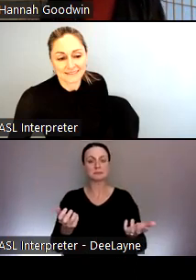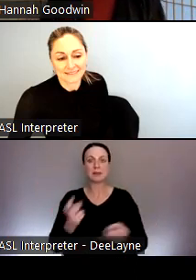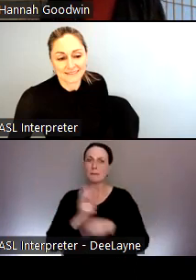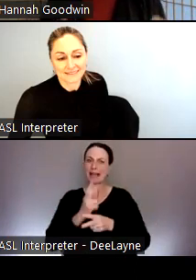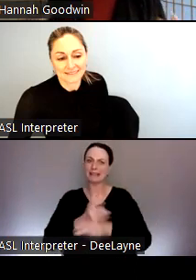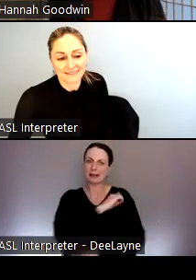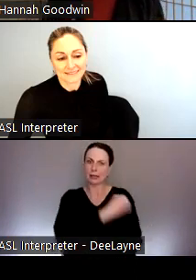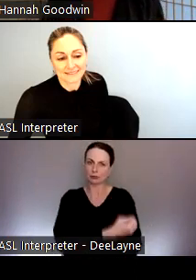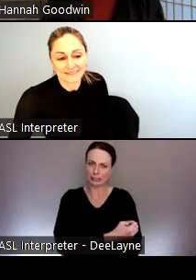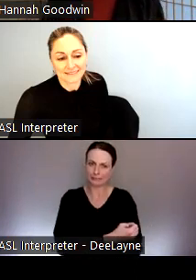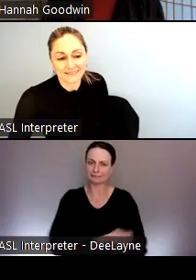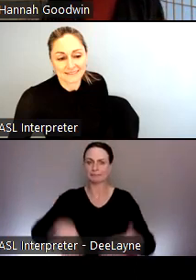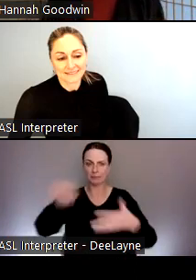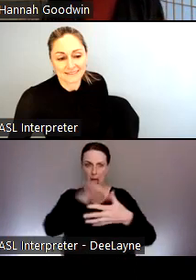they can have breaks when they need it.